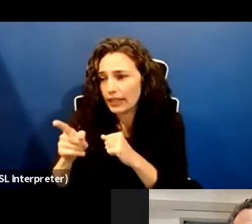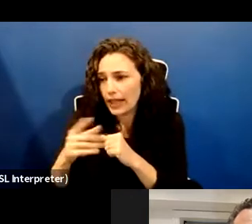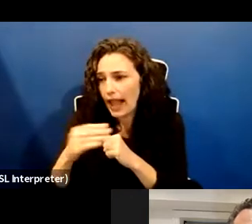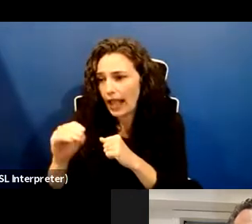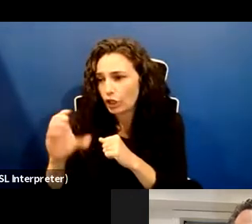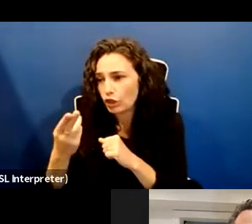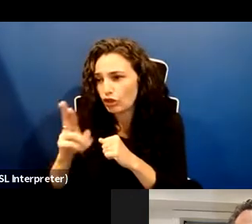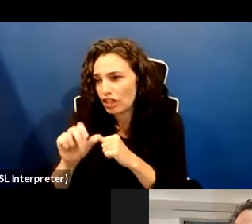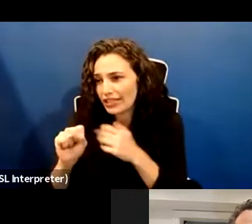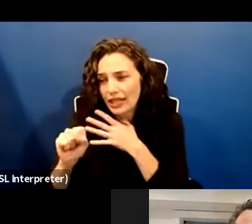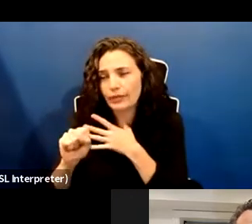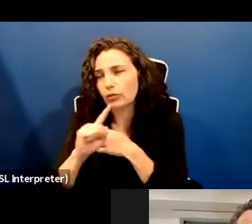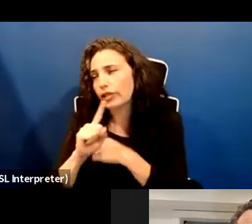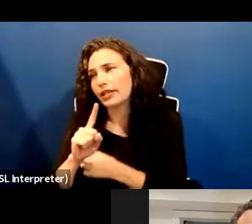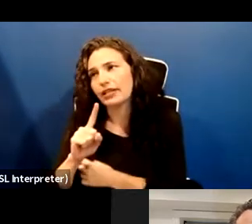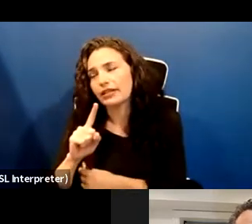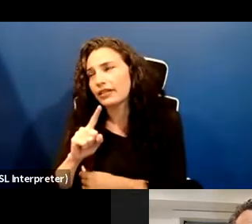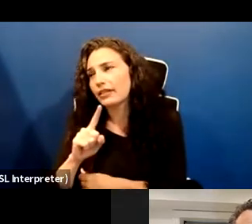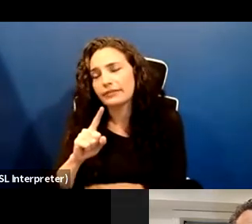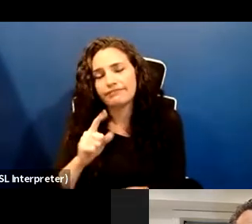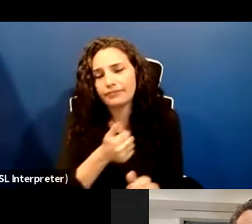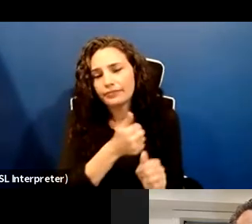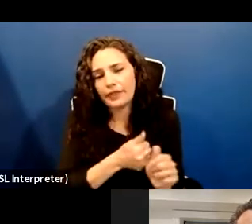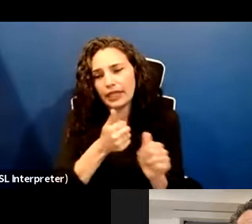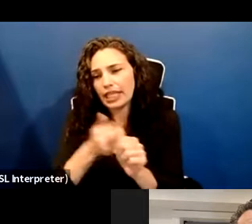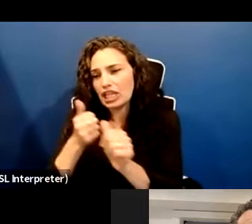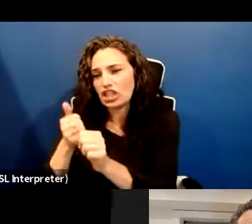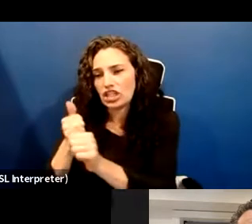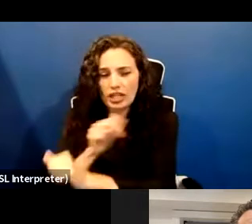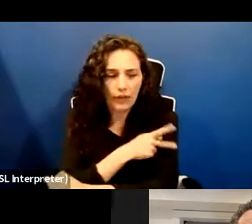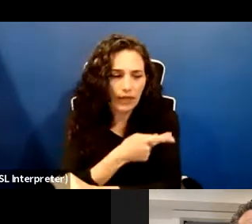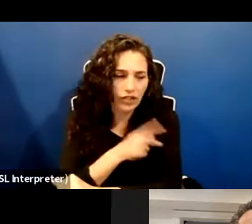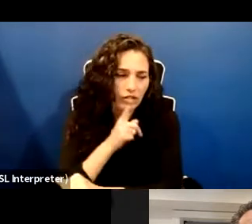you know, each and every one of these patients are significant. For me David had